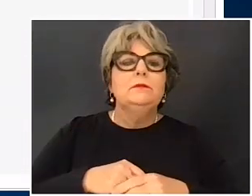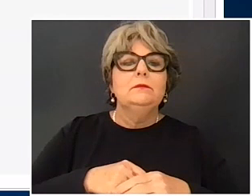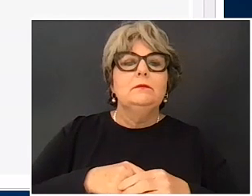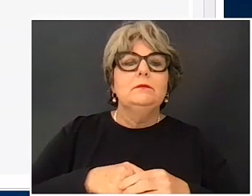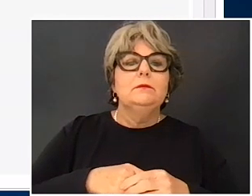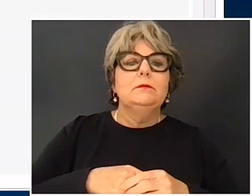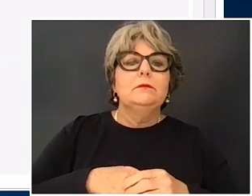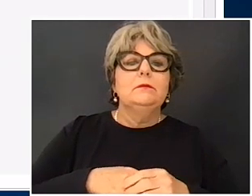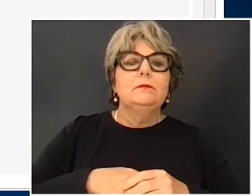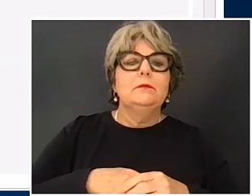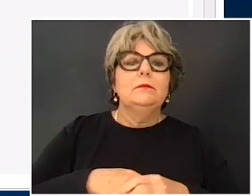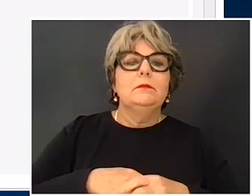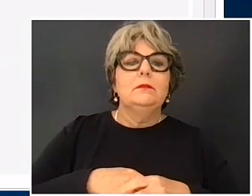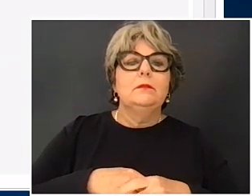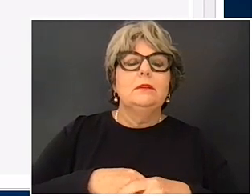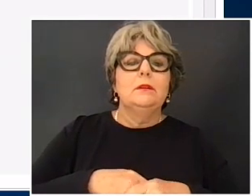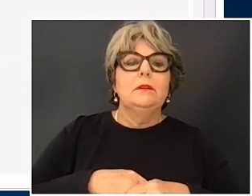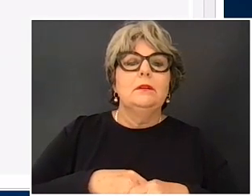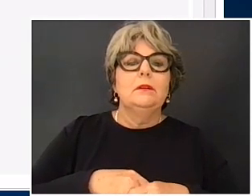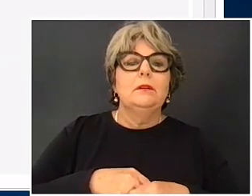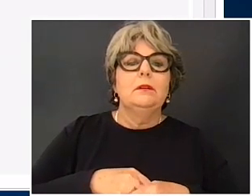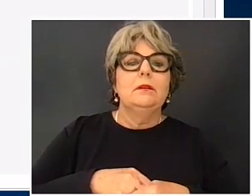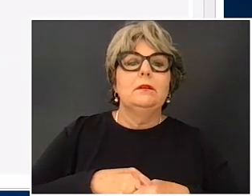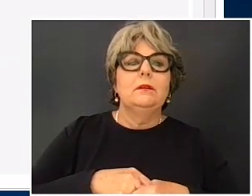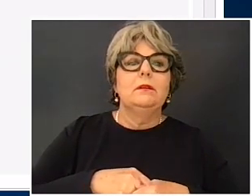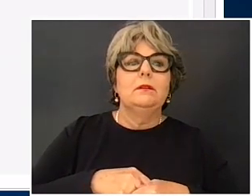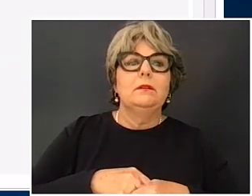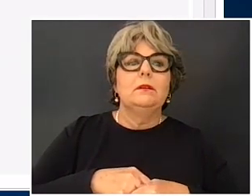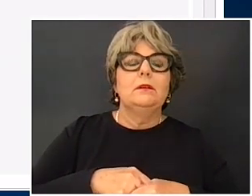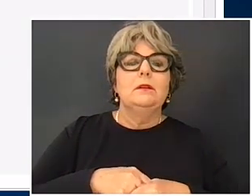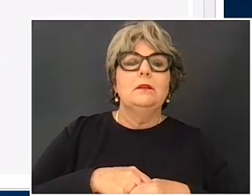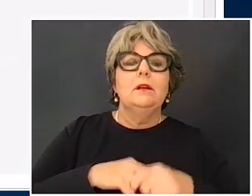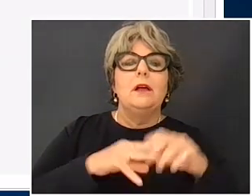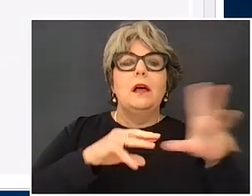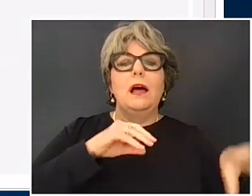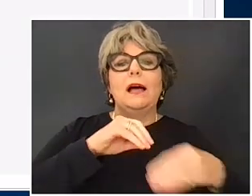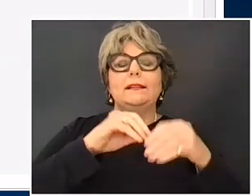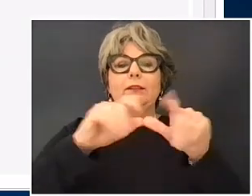These are defined terms. And so additional location is defined in